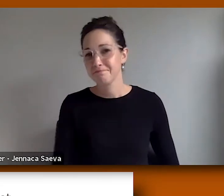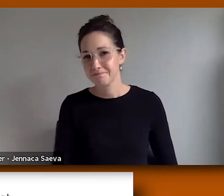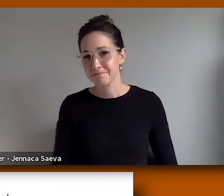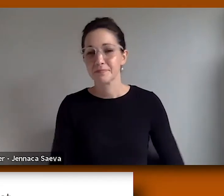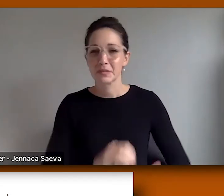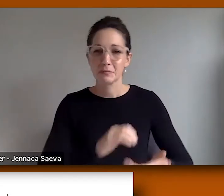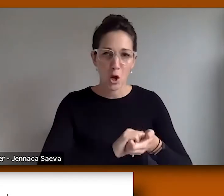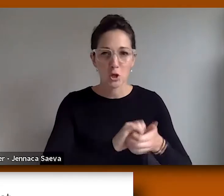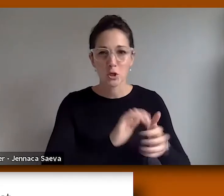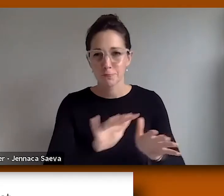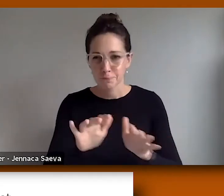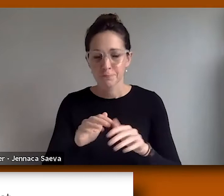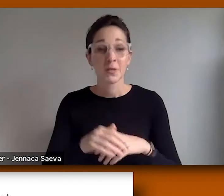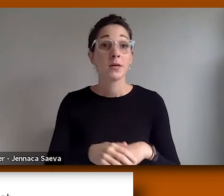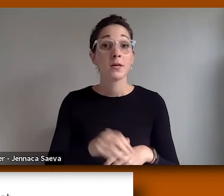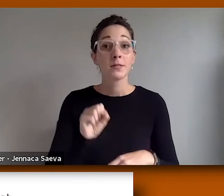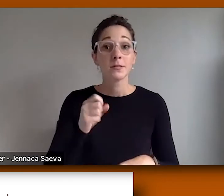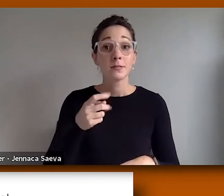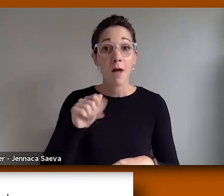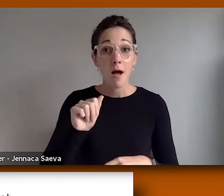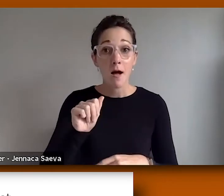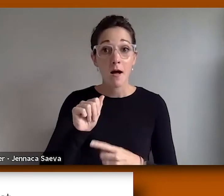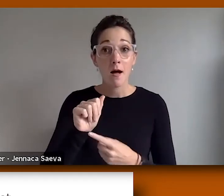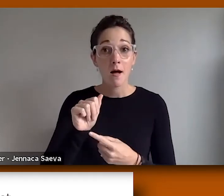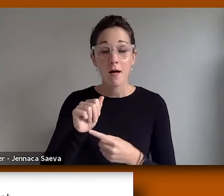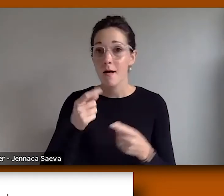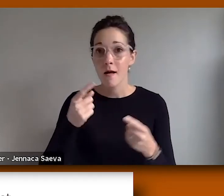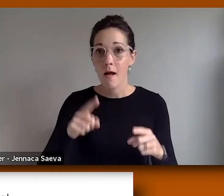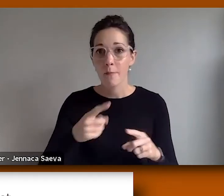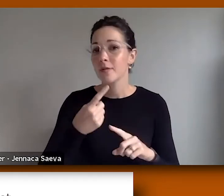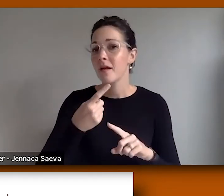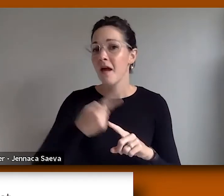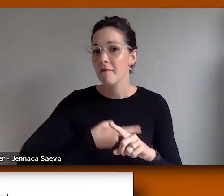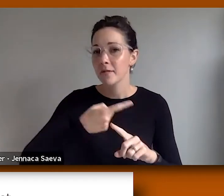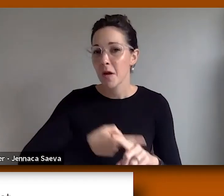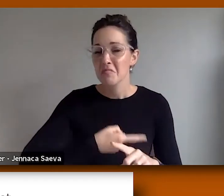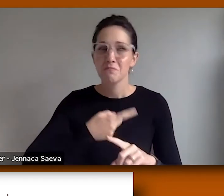So in SPA, we actually every month or every couple of months, we'll get an invoice